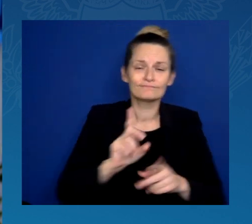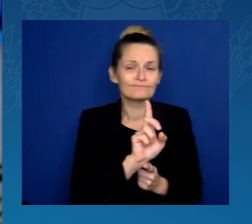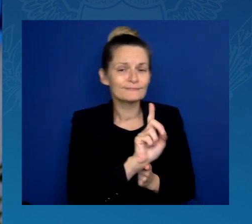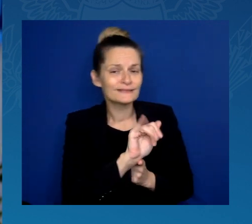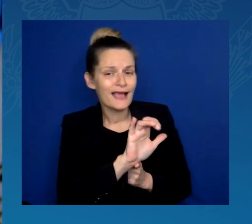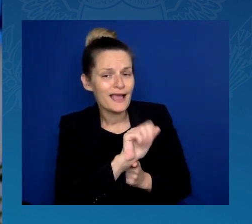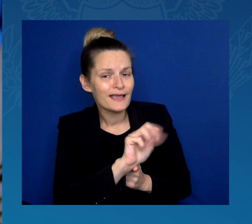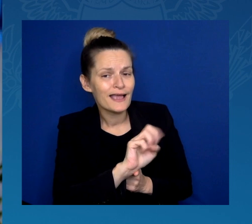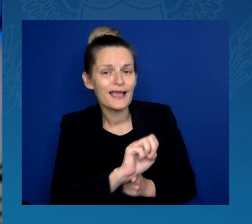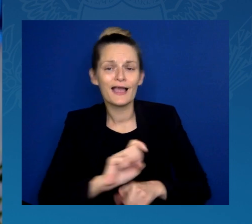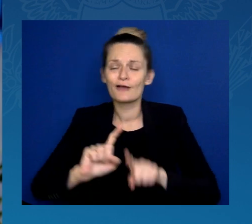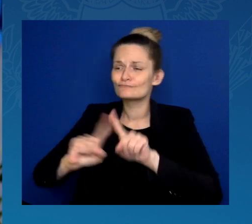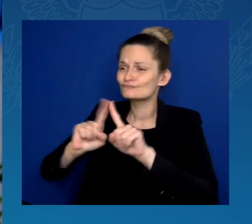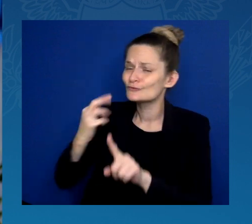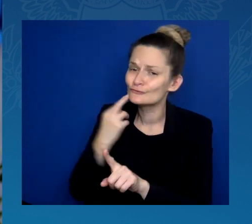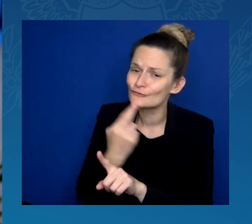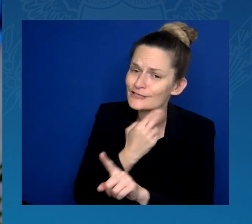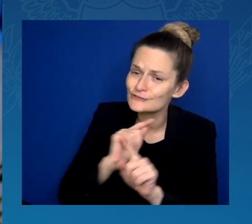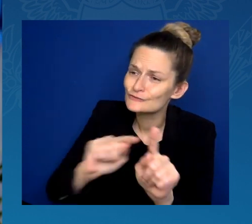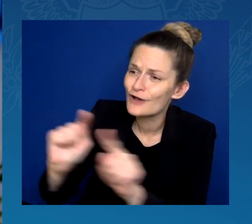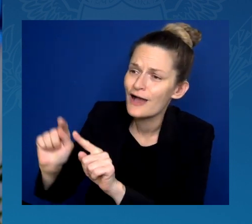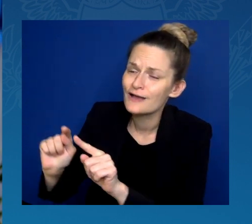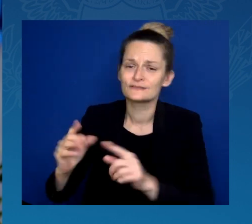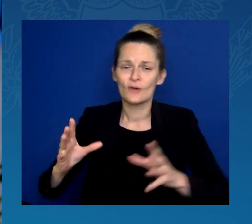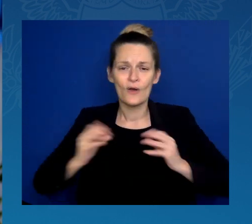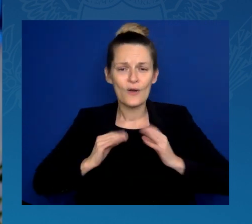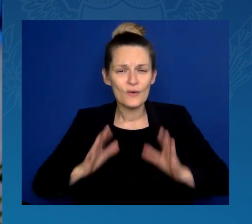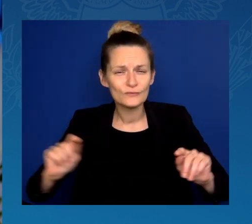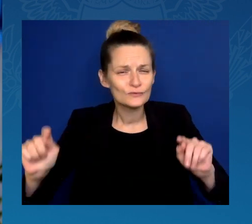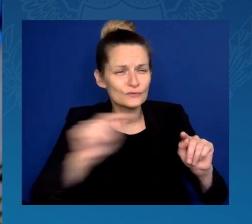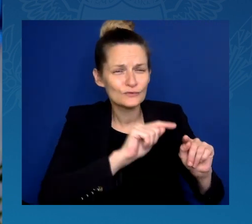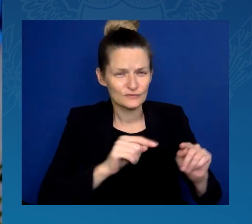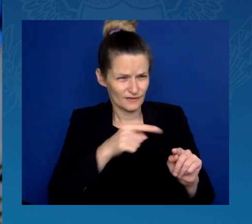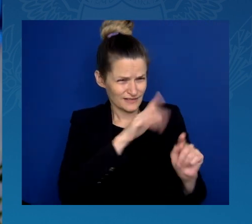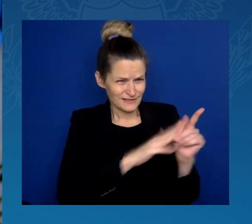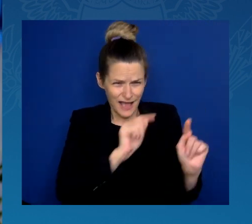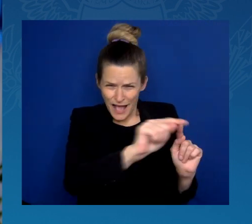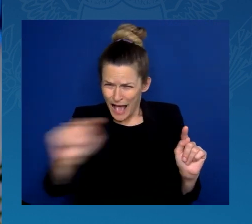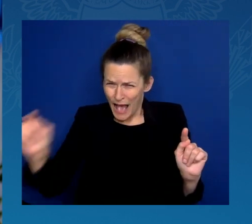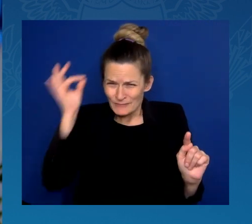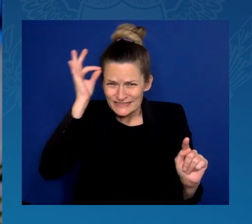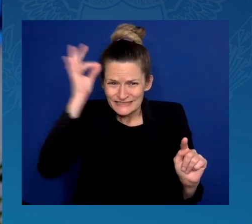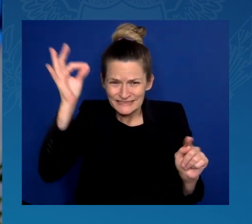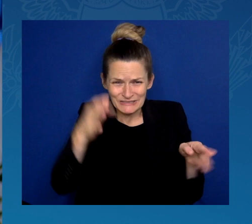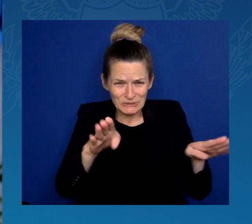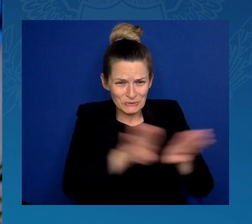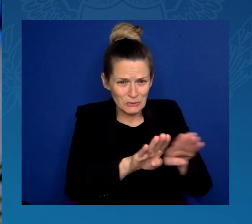but that the President and I believed in. And we invested billions of dollars to help keep their doors open.